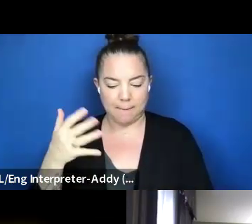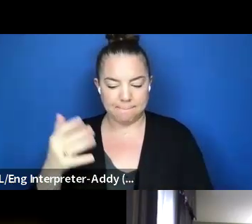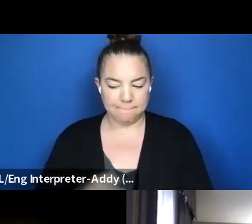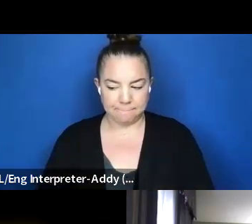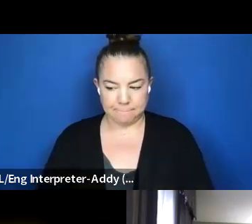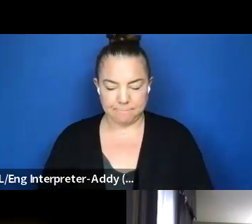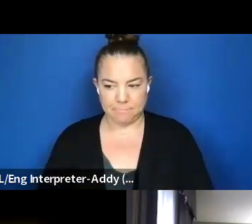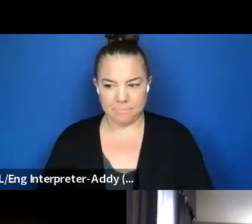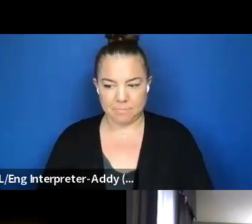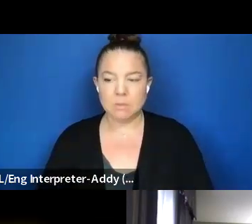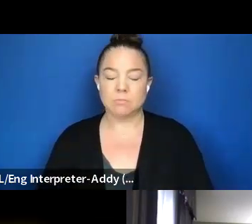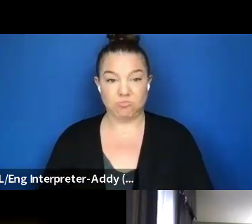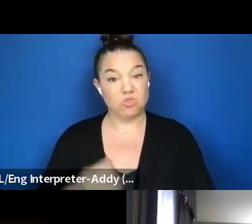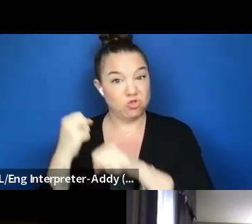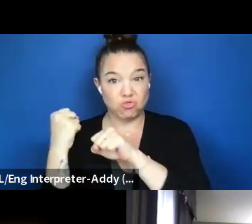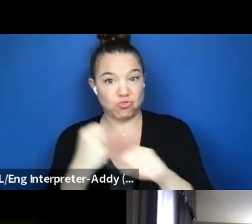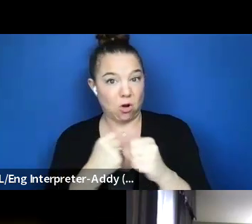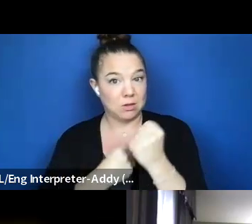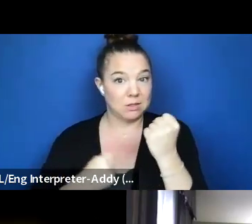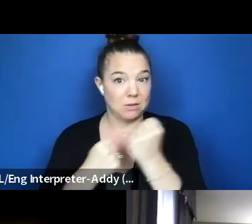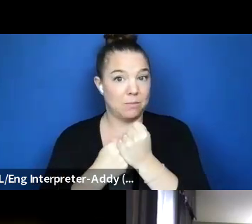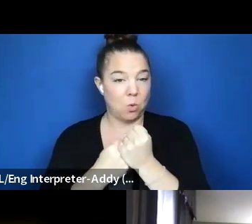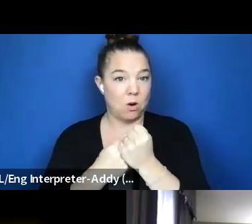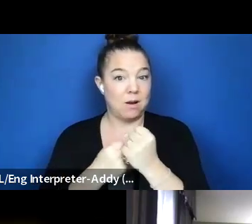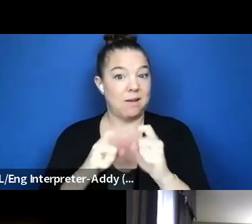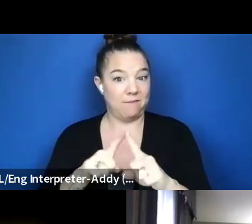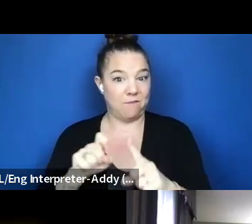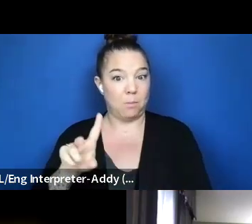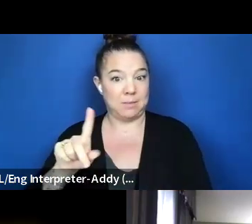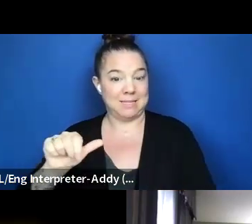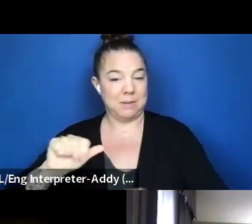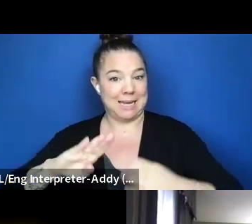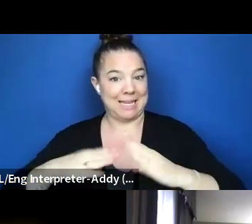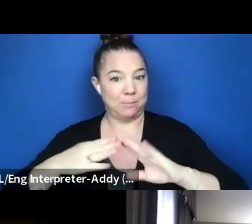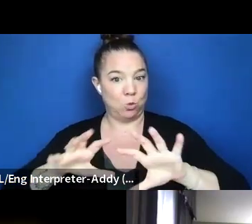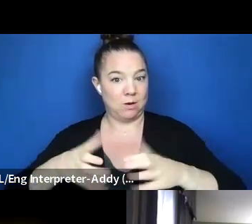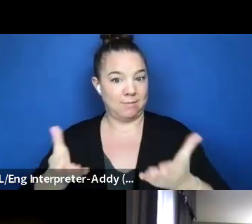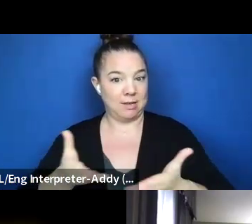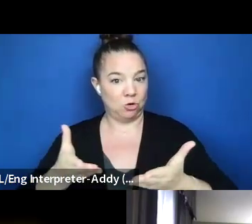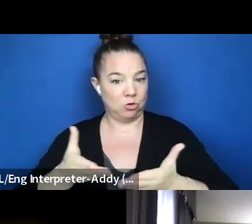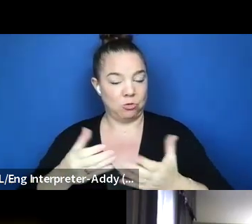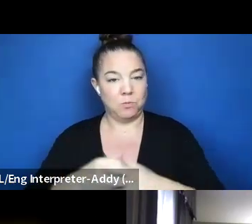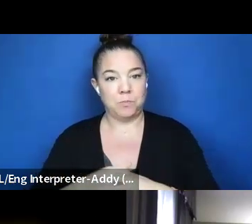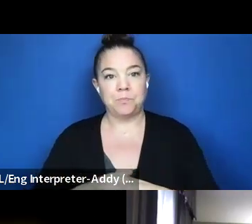Adeleigh Belyeu: very strong support from the disability community. Here one was the